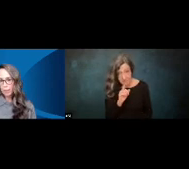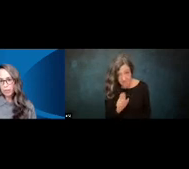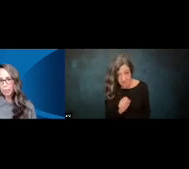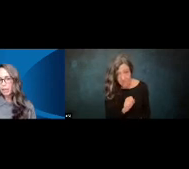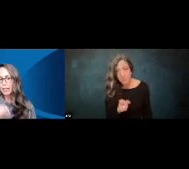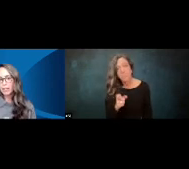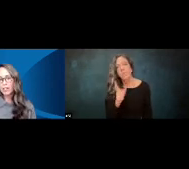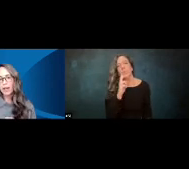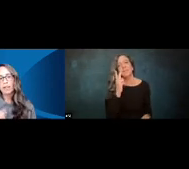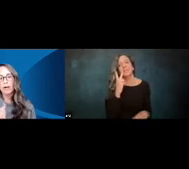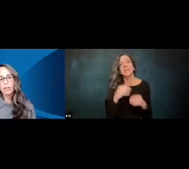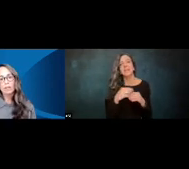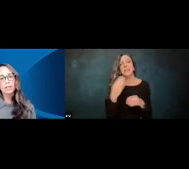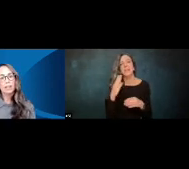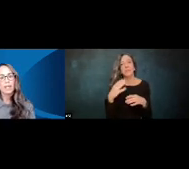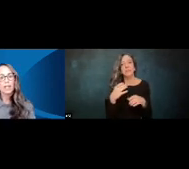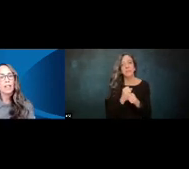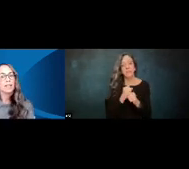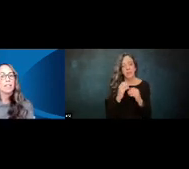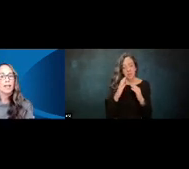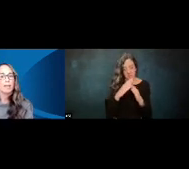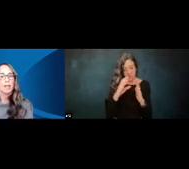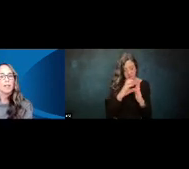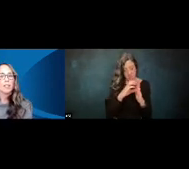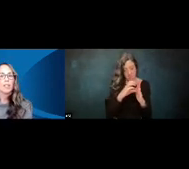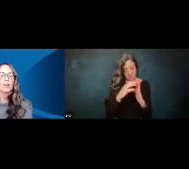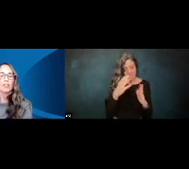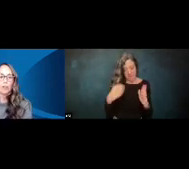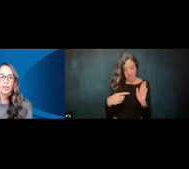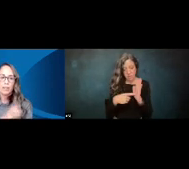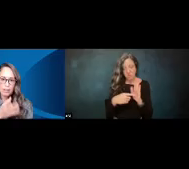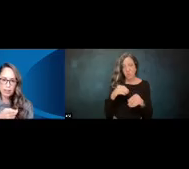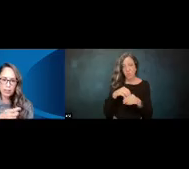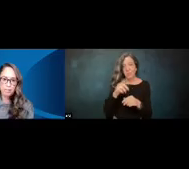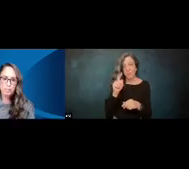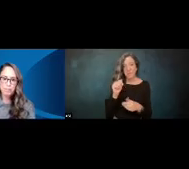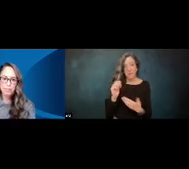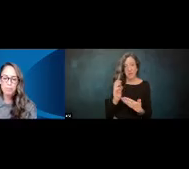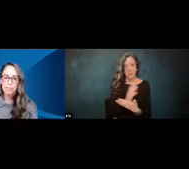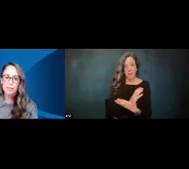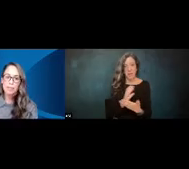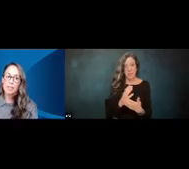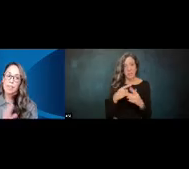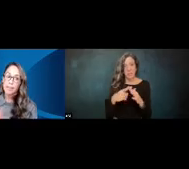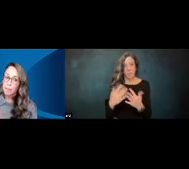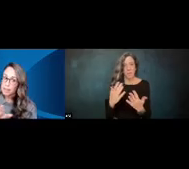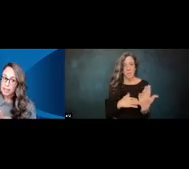at the top of the page and then also indicated in the date range shown in this section. Some